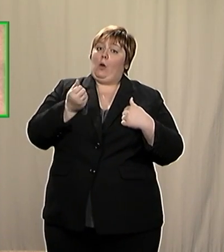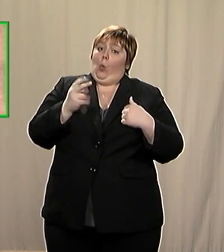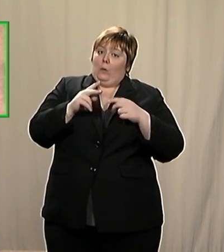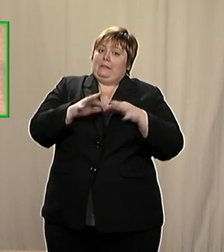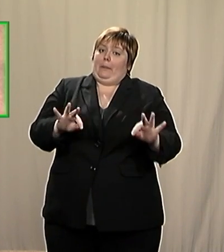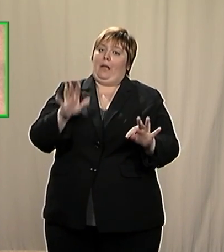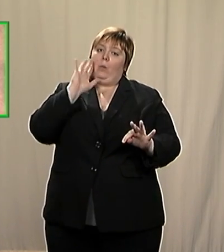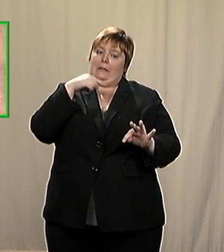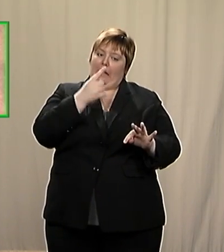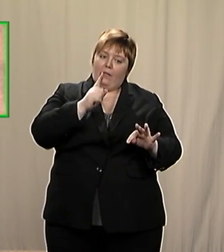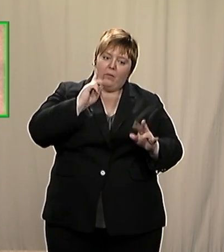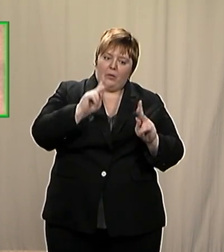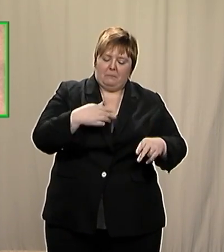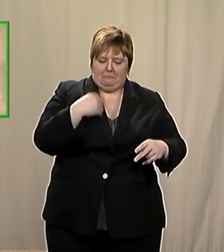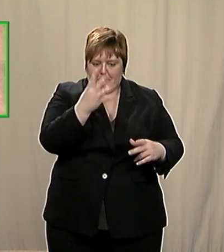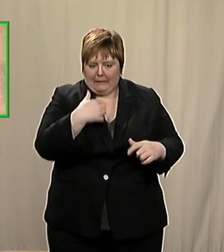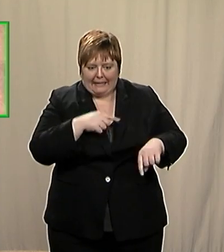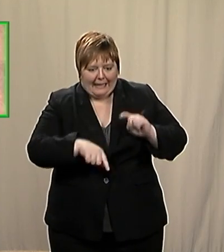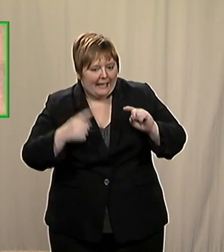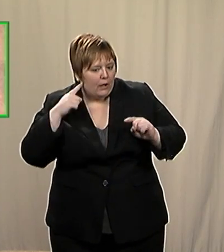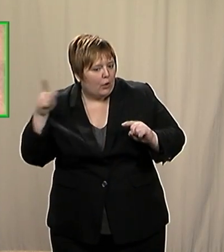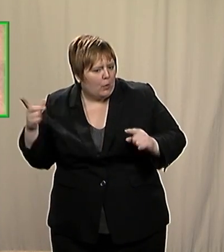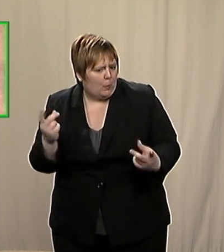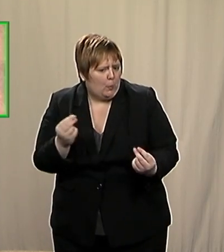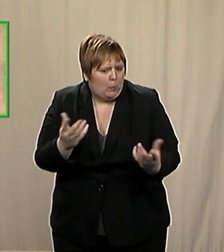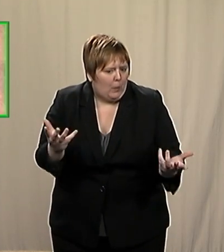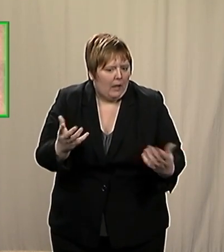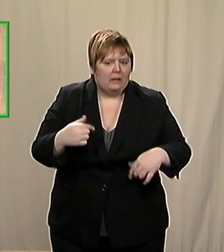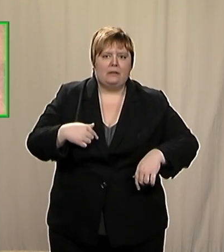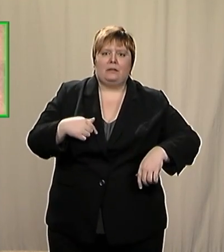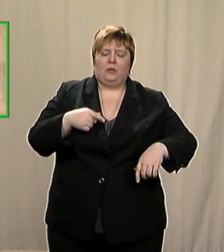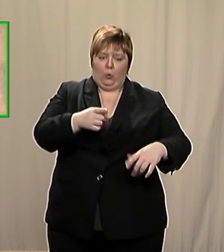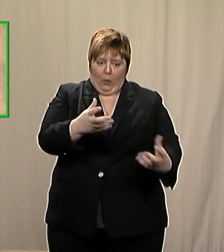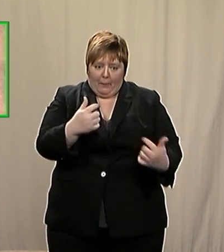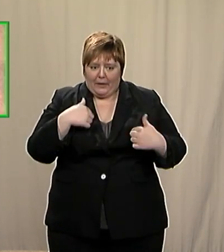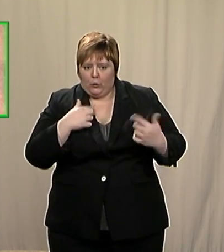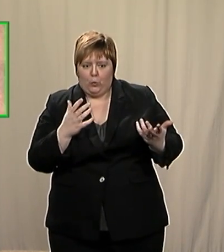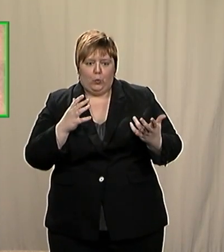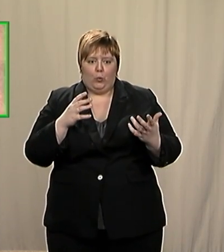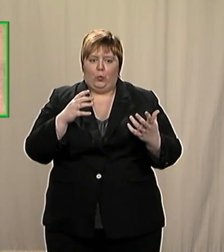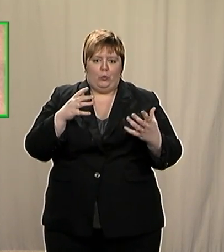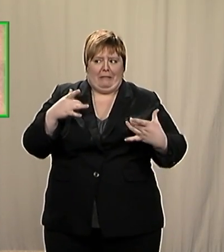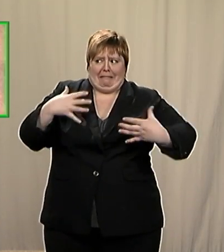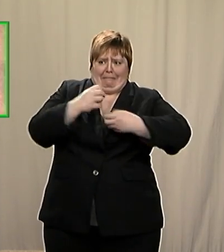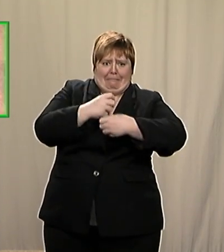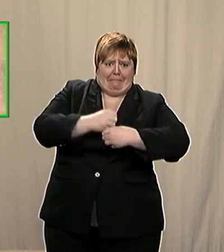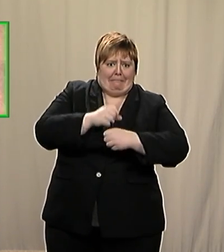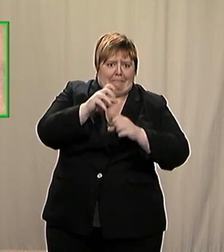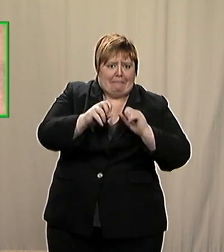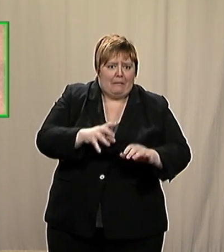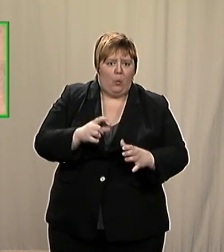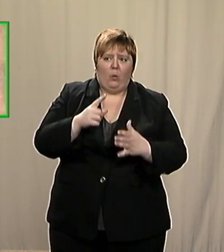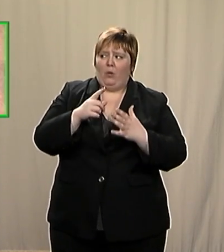I can't hear what's going on. What would you like me to do? Would you like me to paraphrase? Catch it?